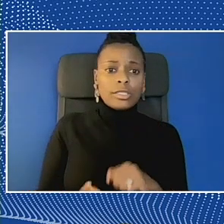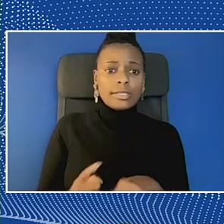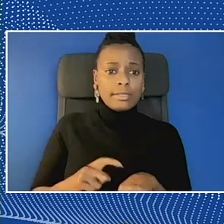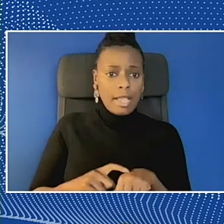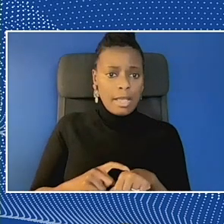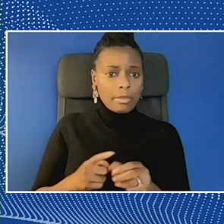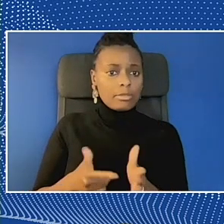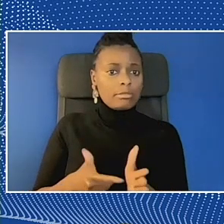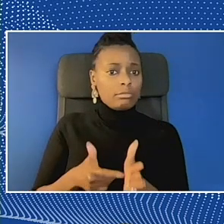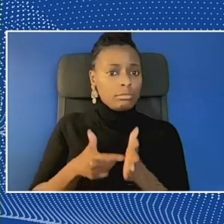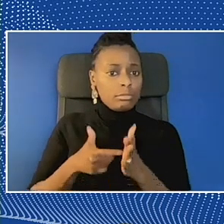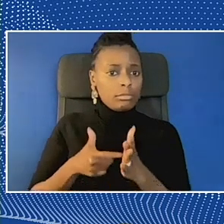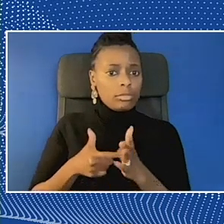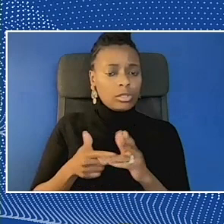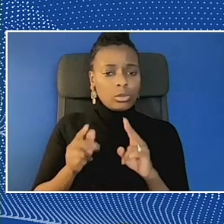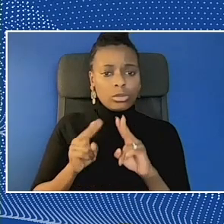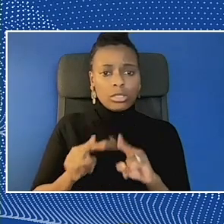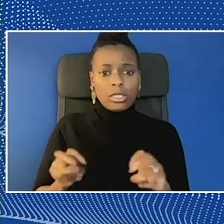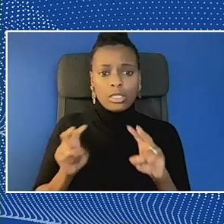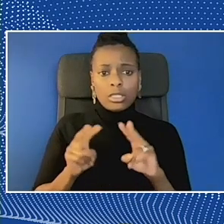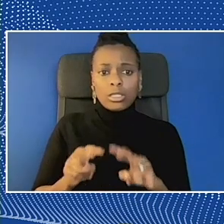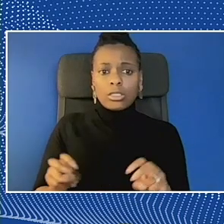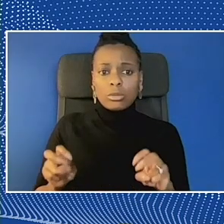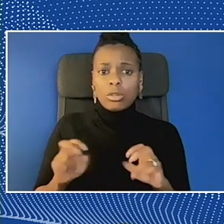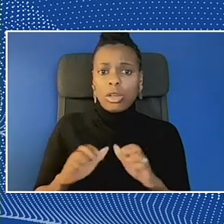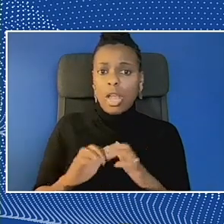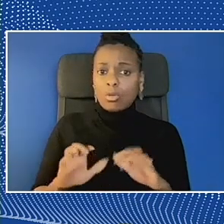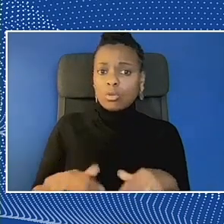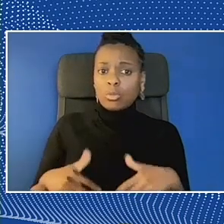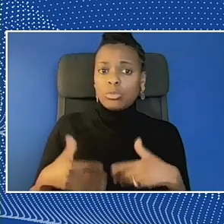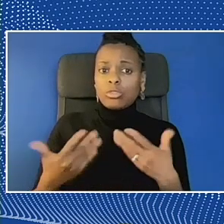to explore how to provide relief and how to understand the data.